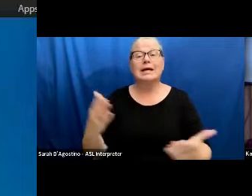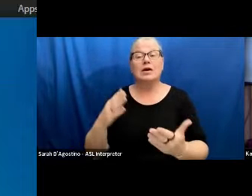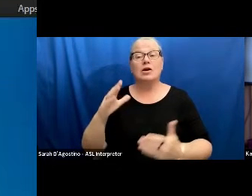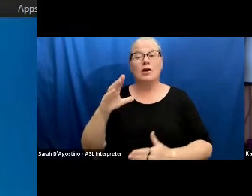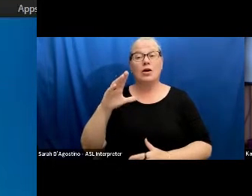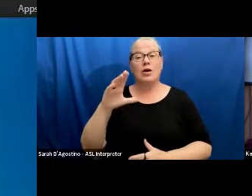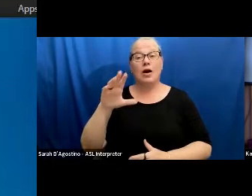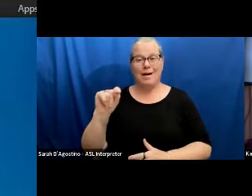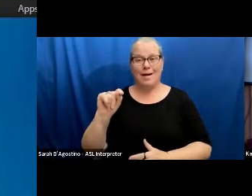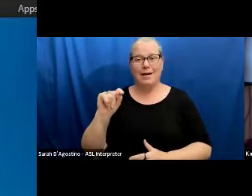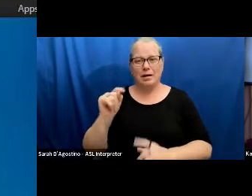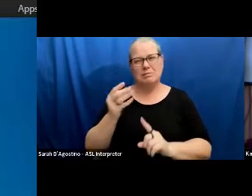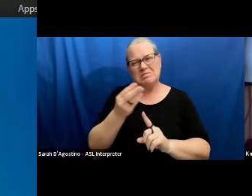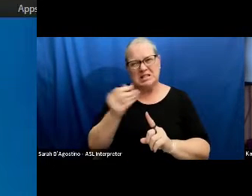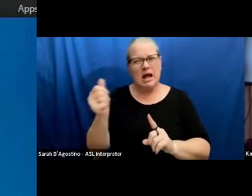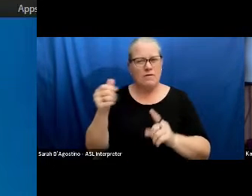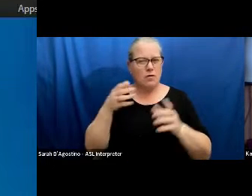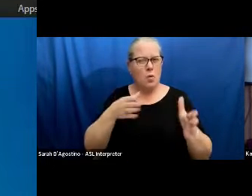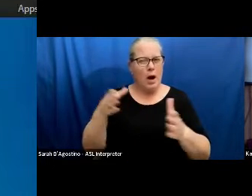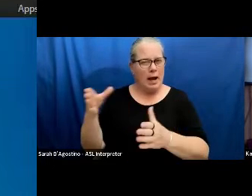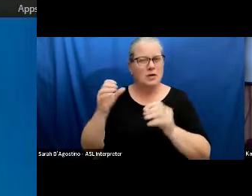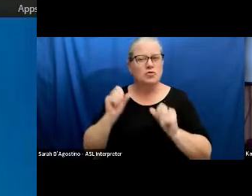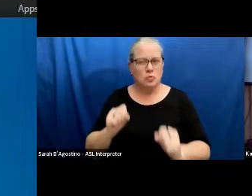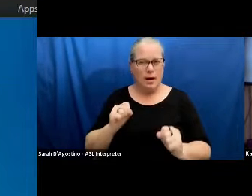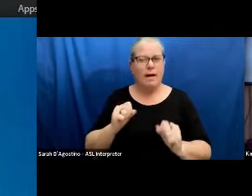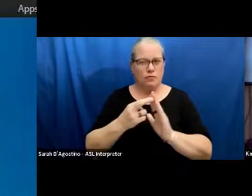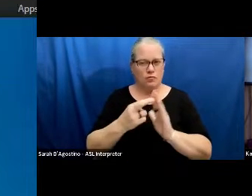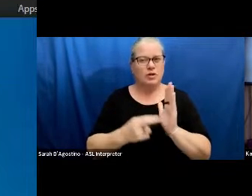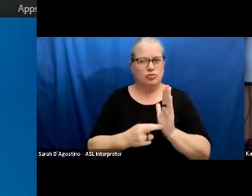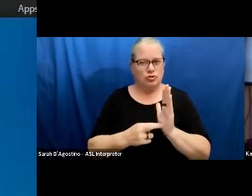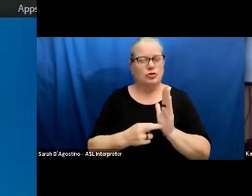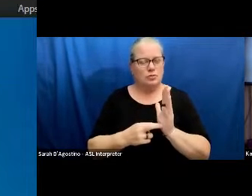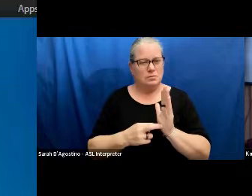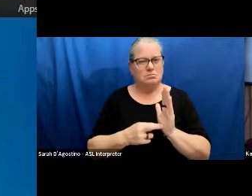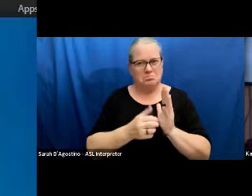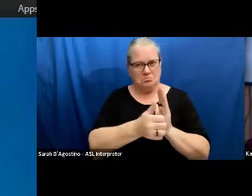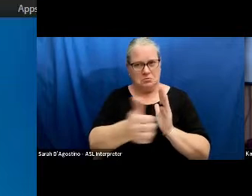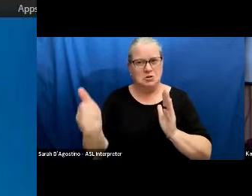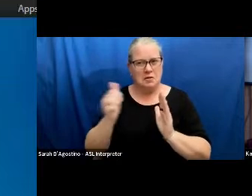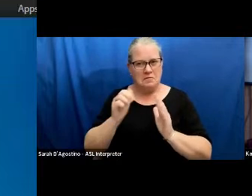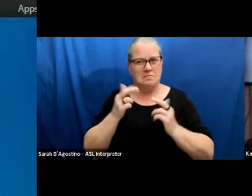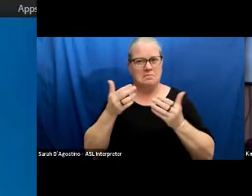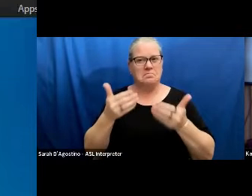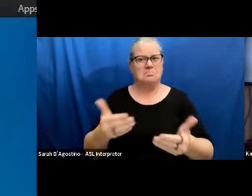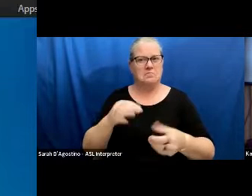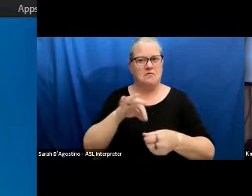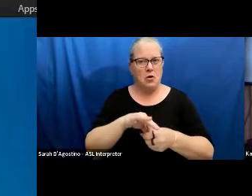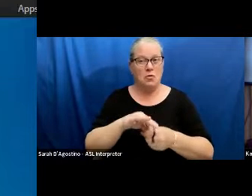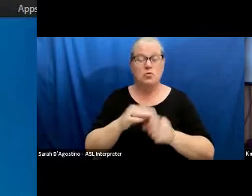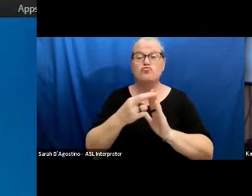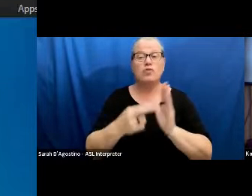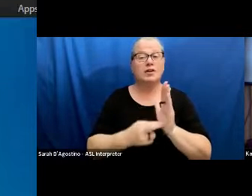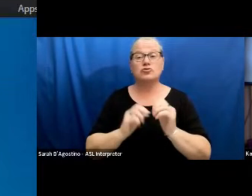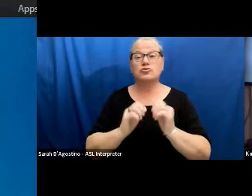number of what there are a number of ways that you can register to vote you could do so online you